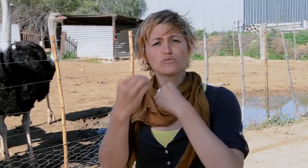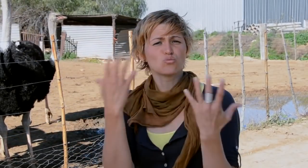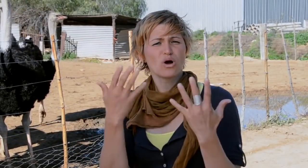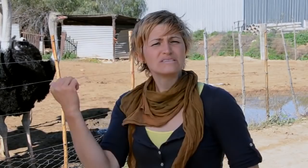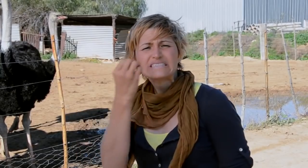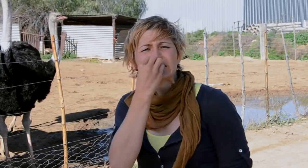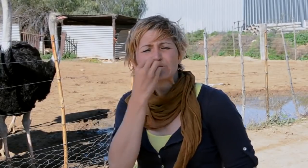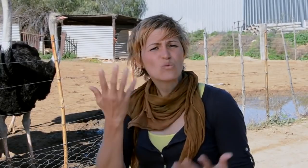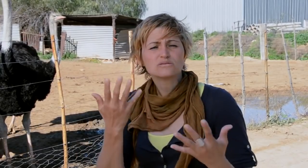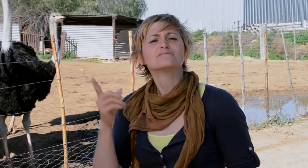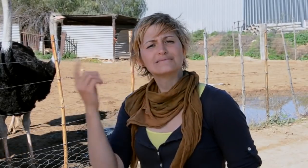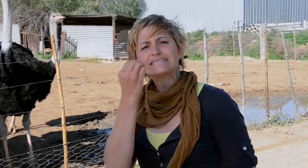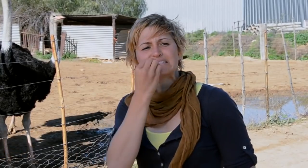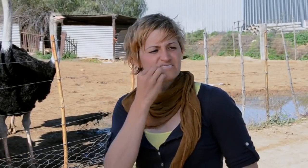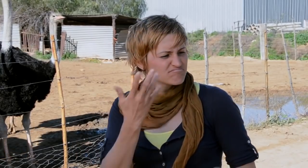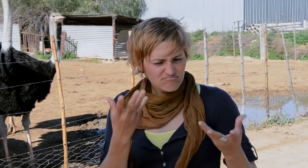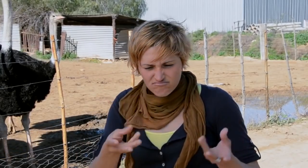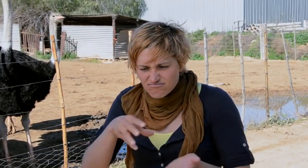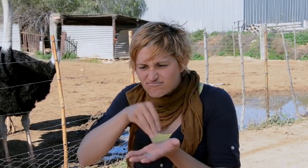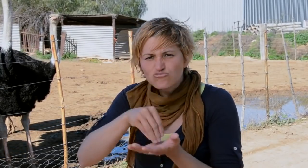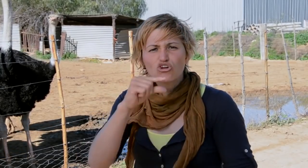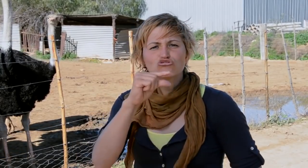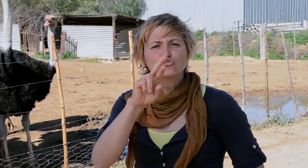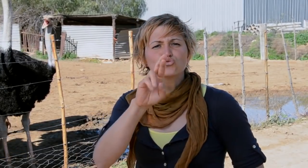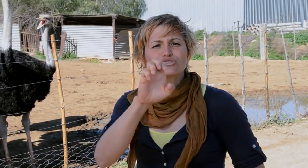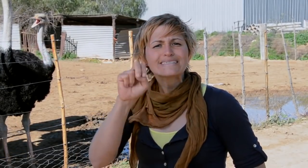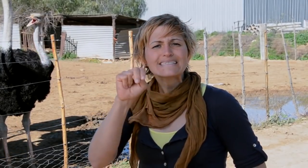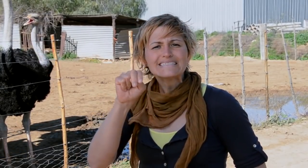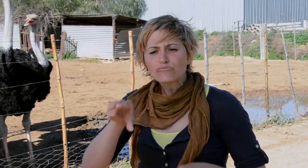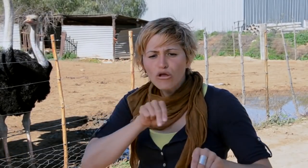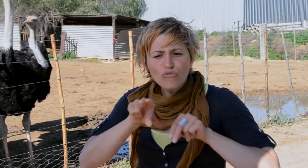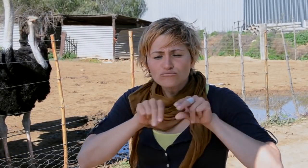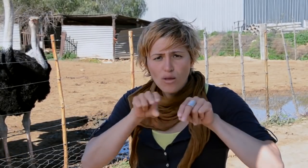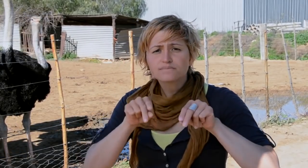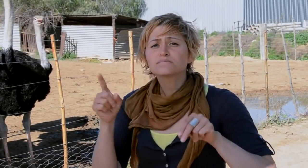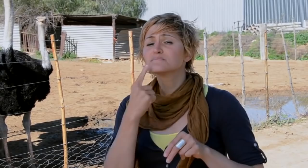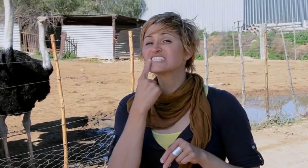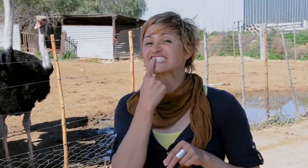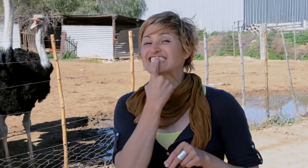Their diet consists of greens.